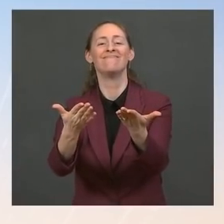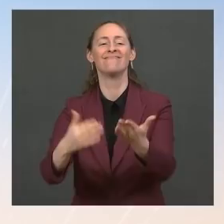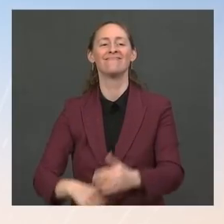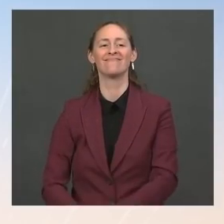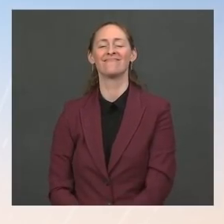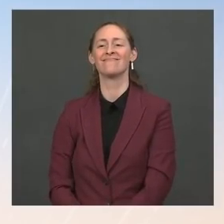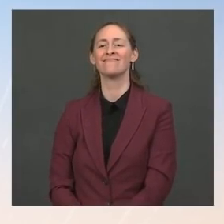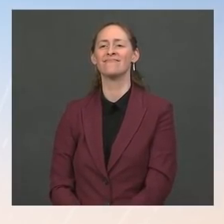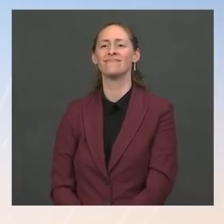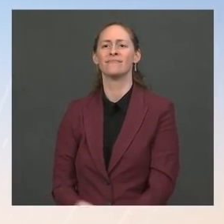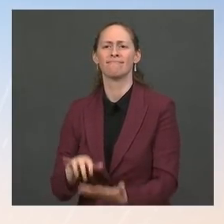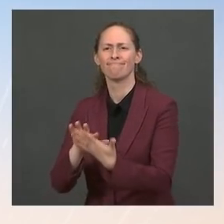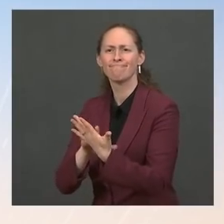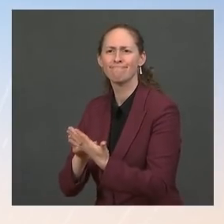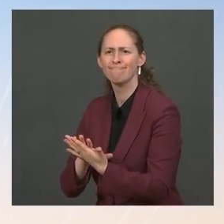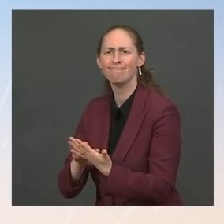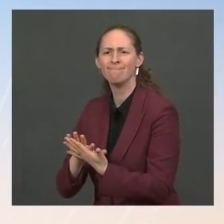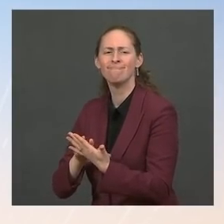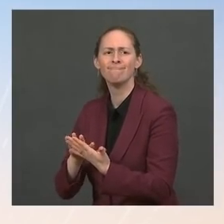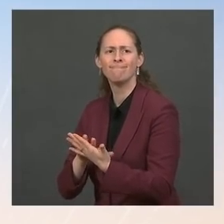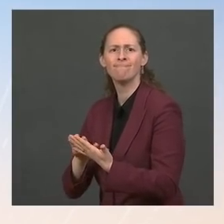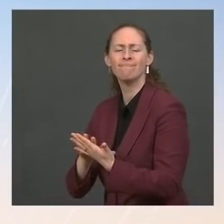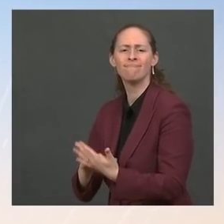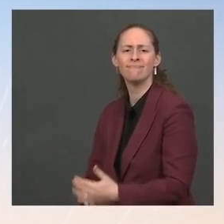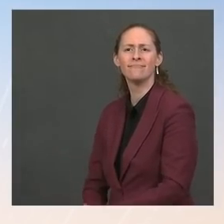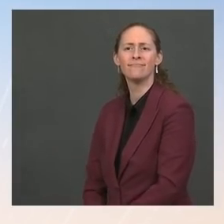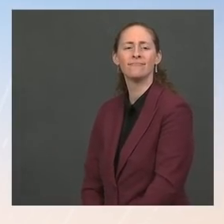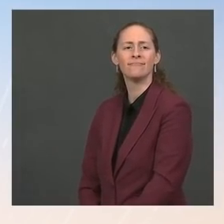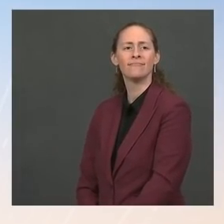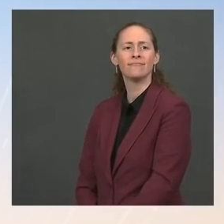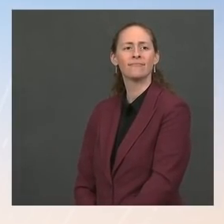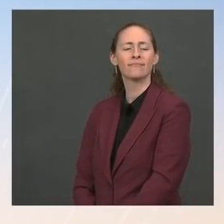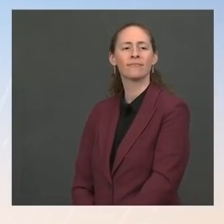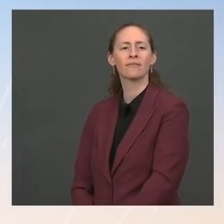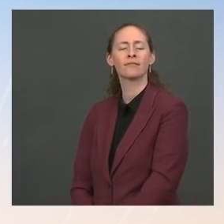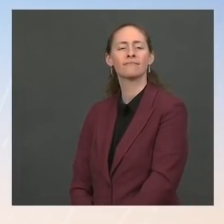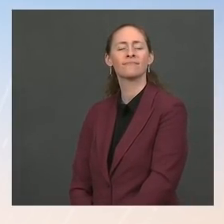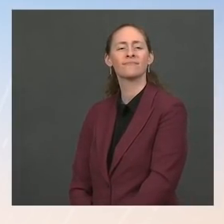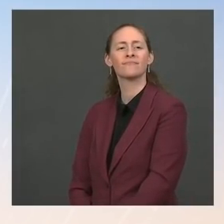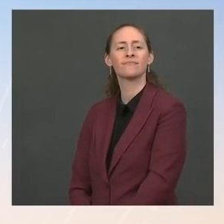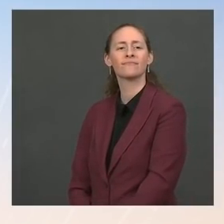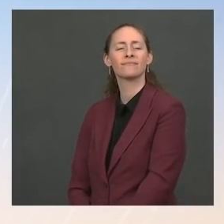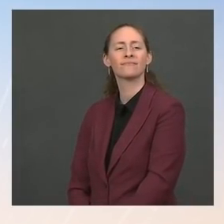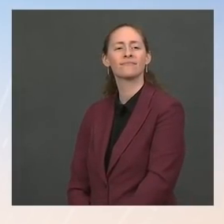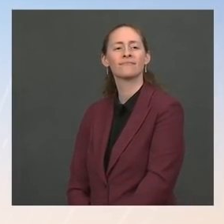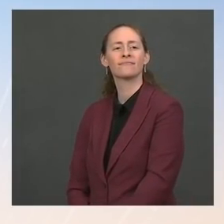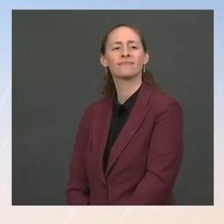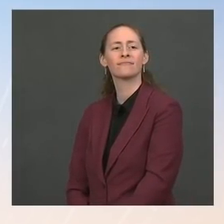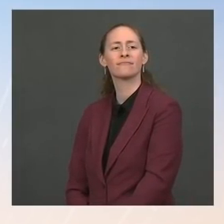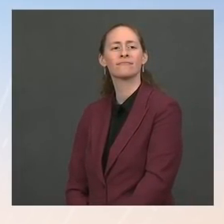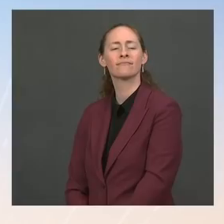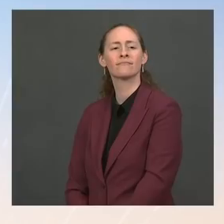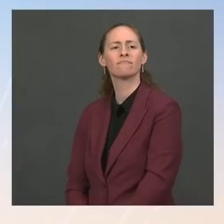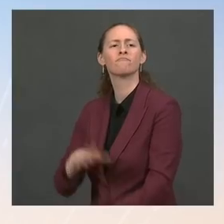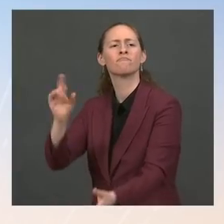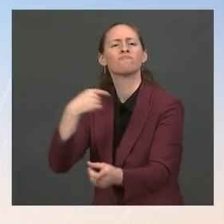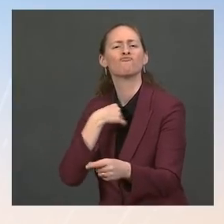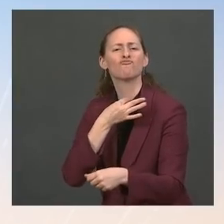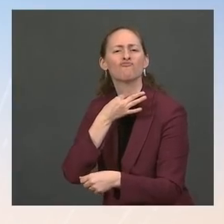how frequently the President gets tested for COVID-19 right now? And then also, has -- when does he plan to undergo his annual physical?